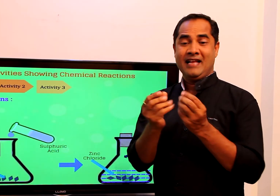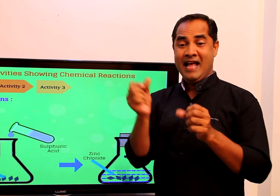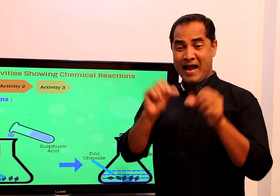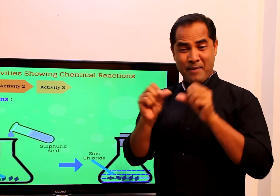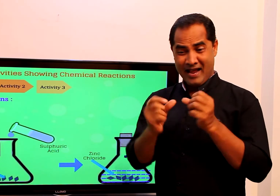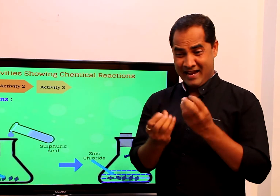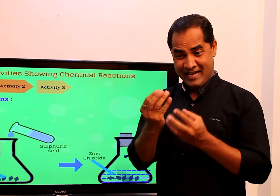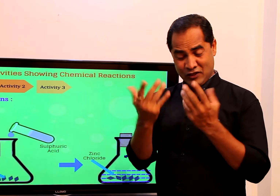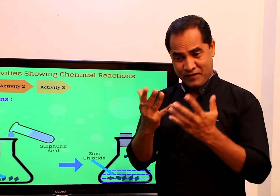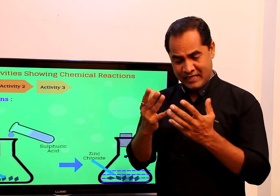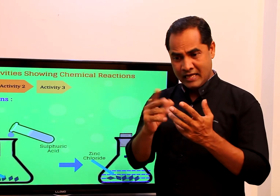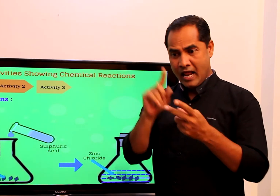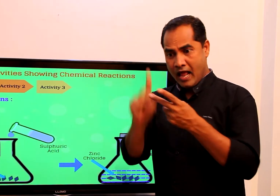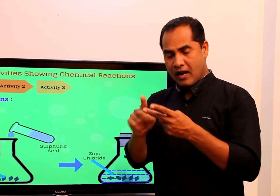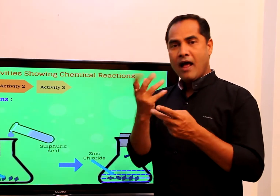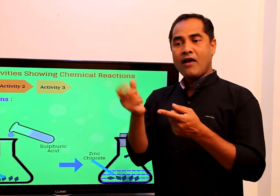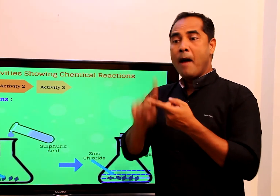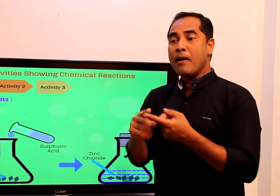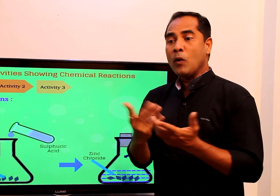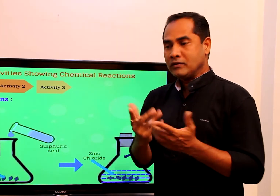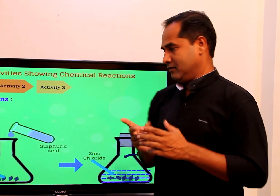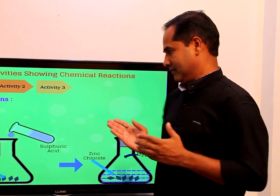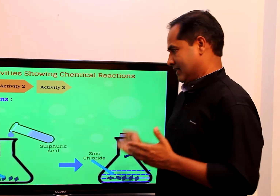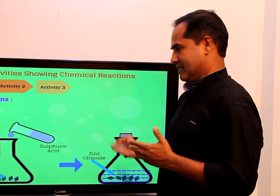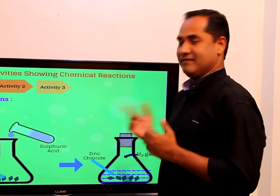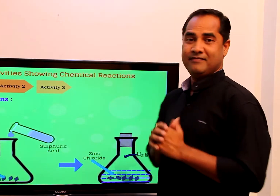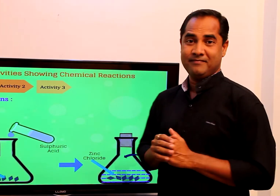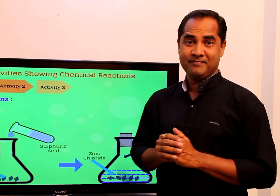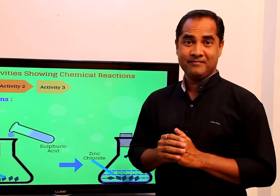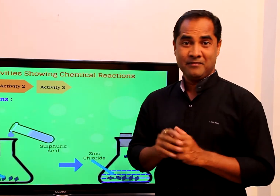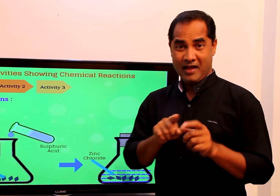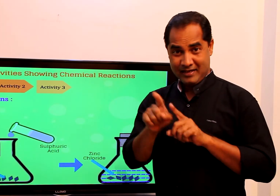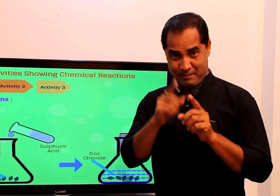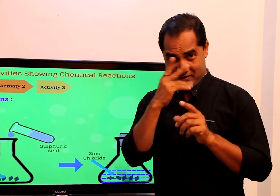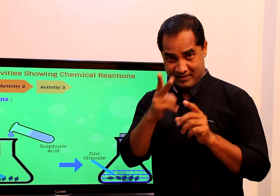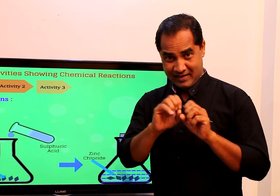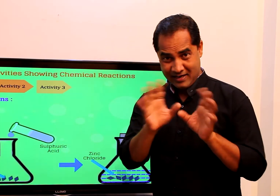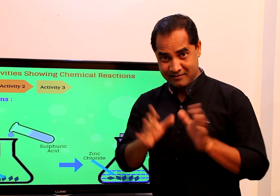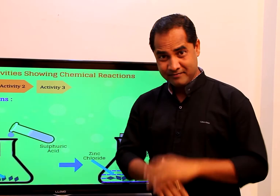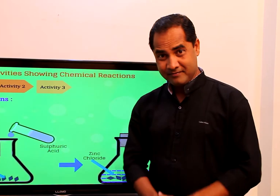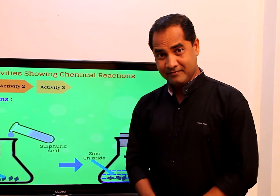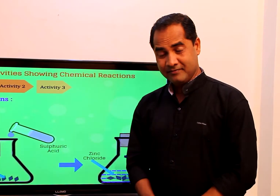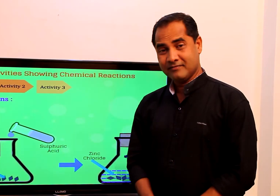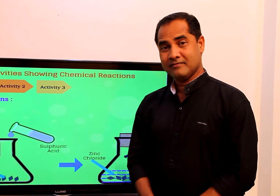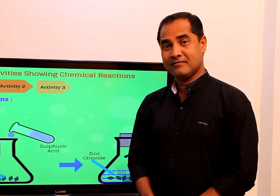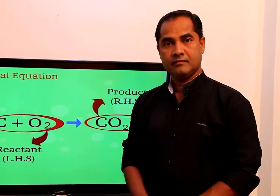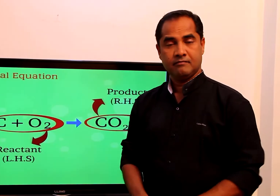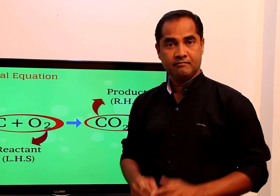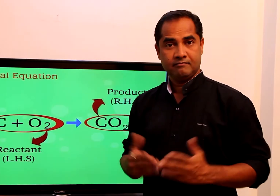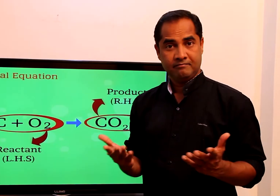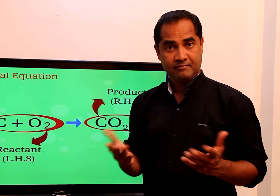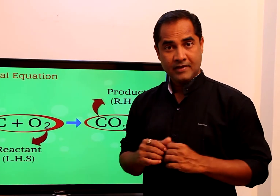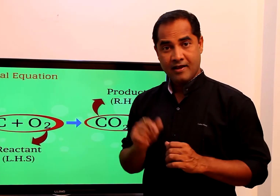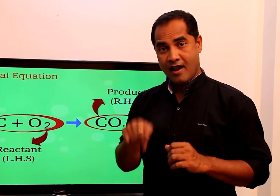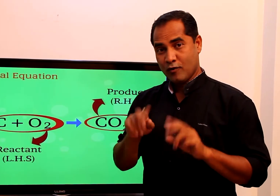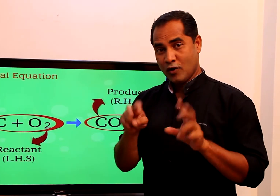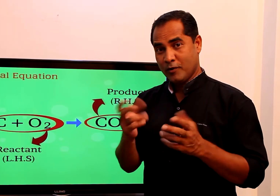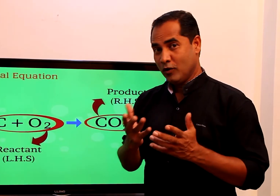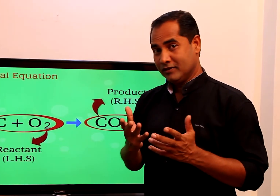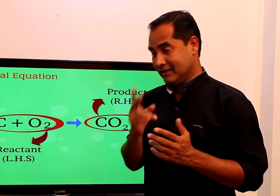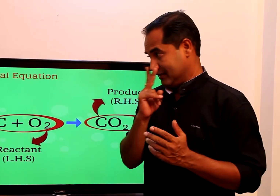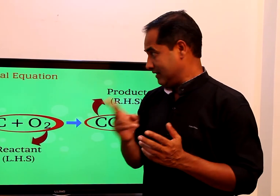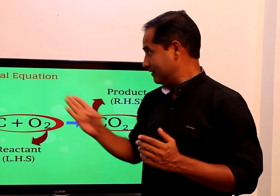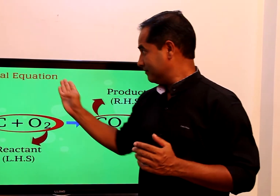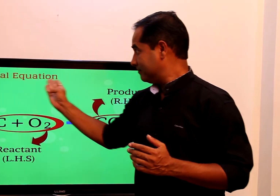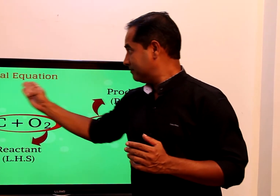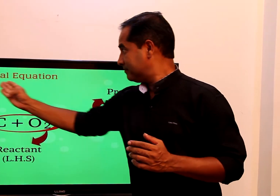this is part of chemical reaction. I hope from the examples, it's clear to you.